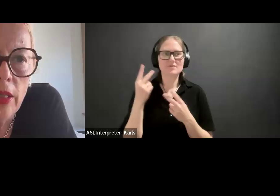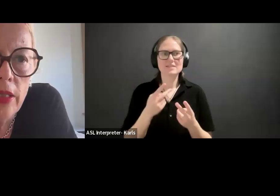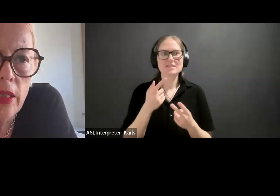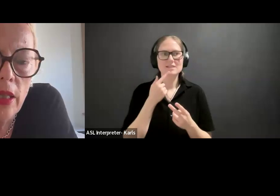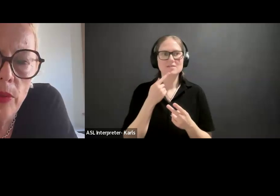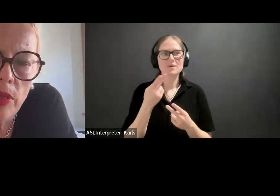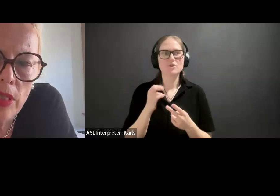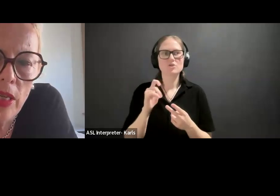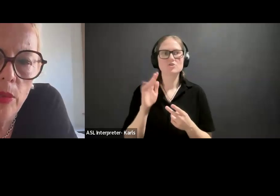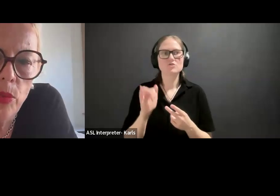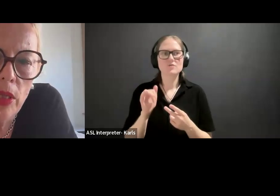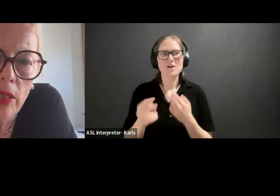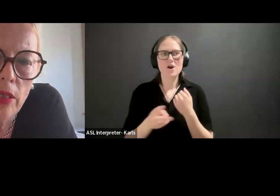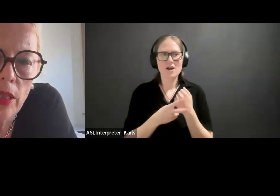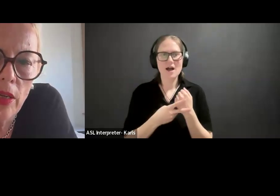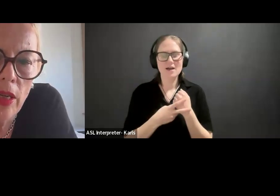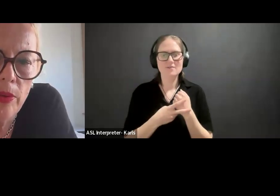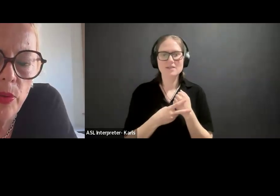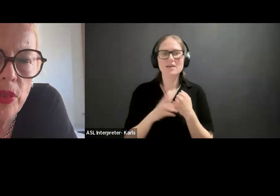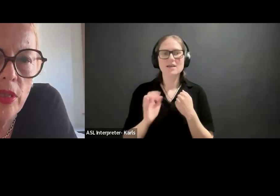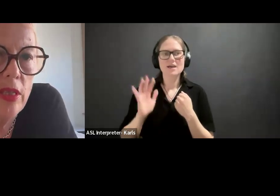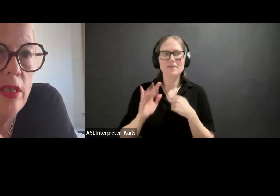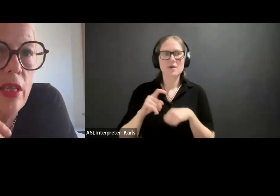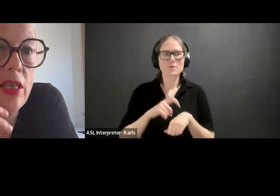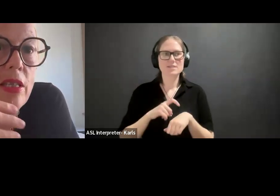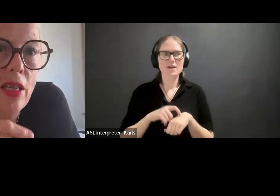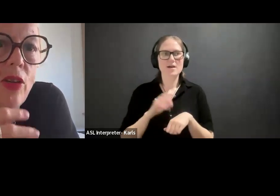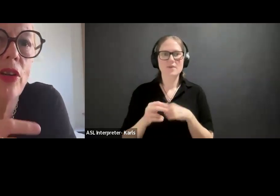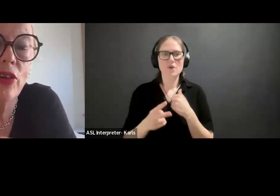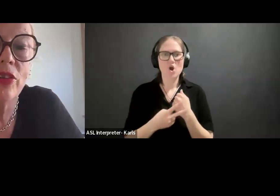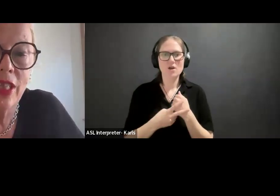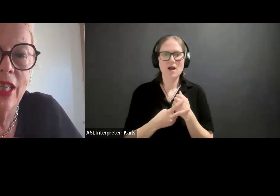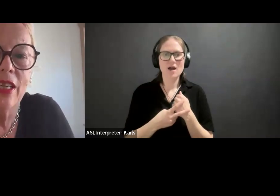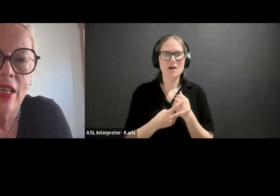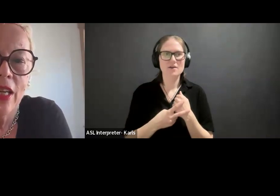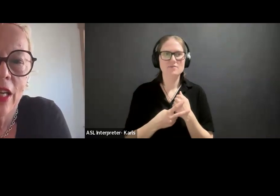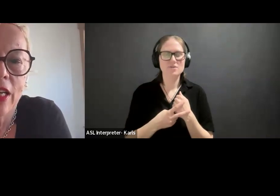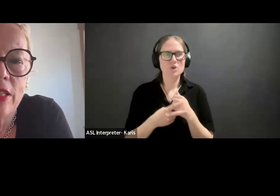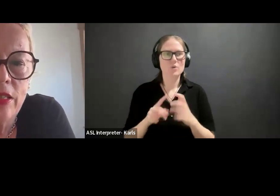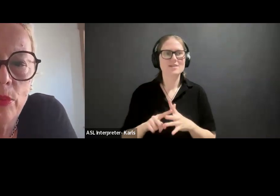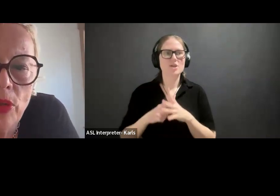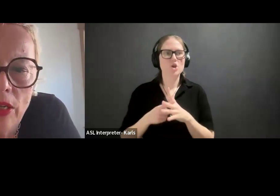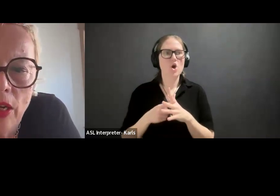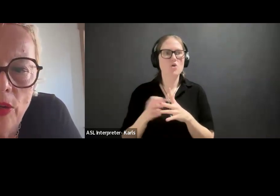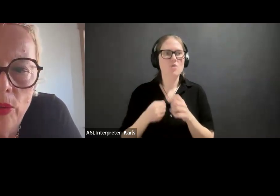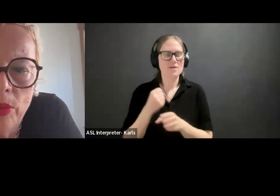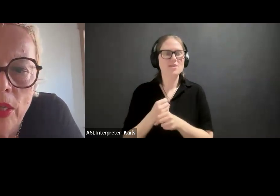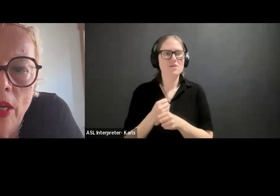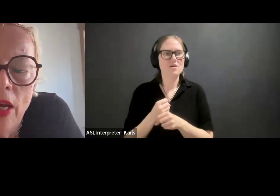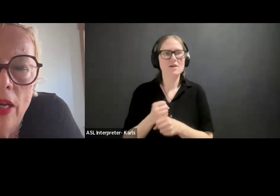And that was at a time when the Archives was its… in its inaugural year, in its Brooklyn home.